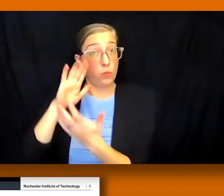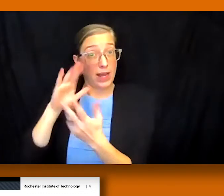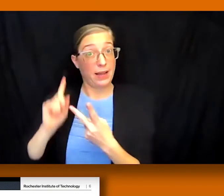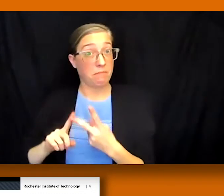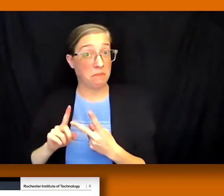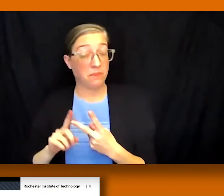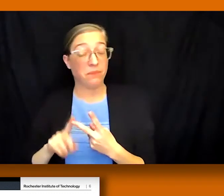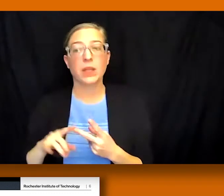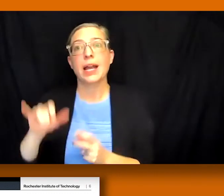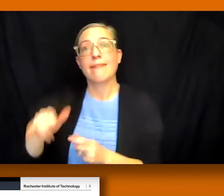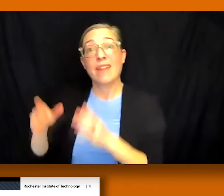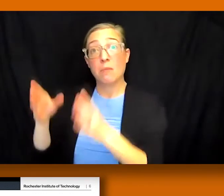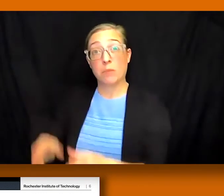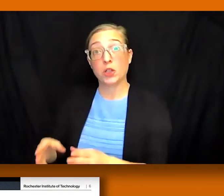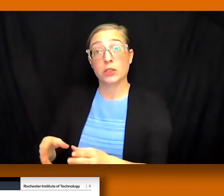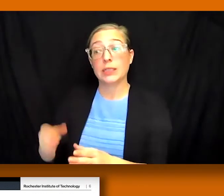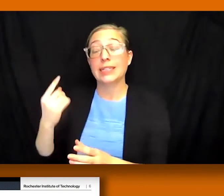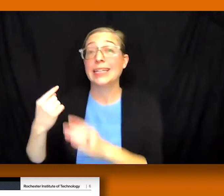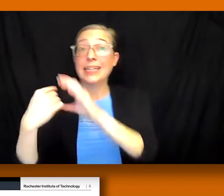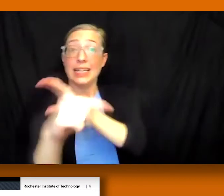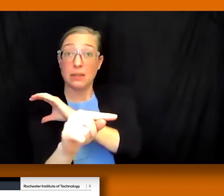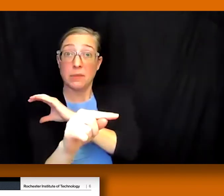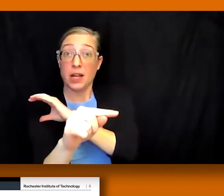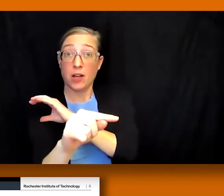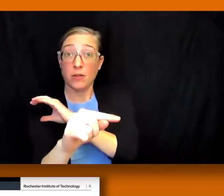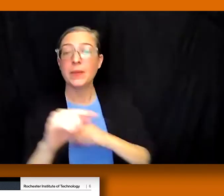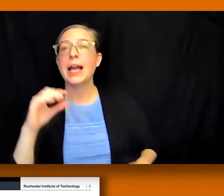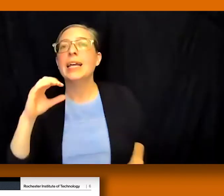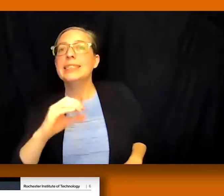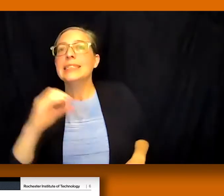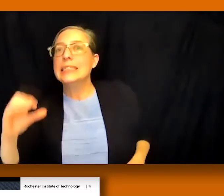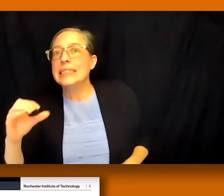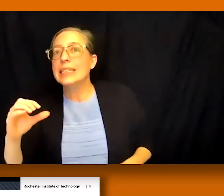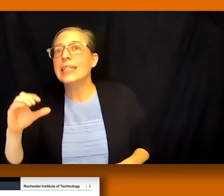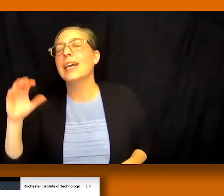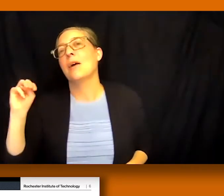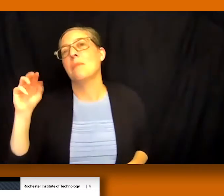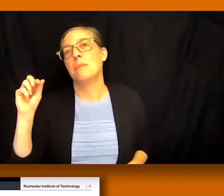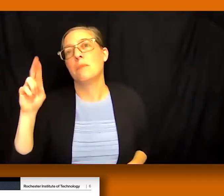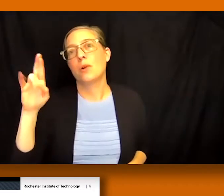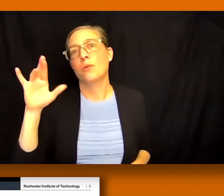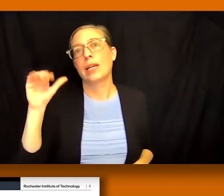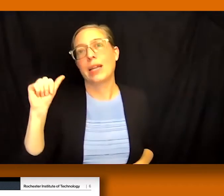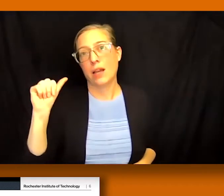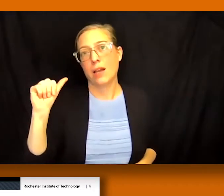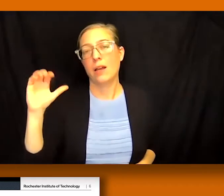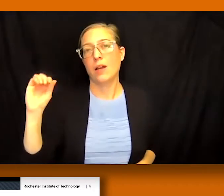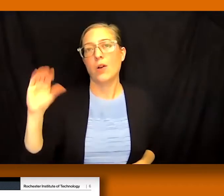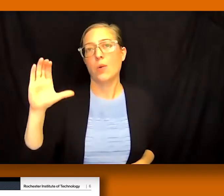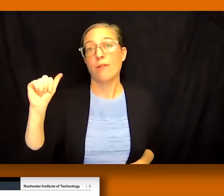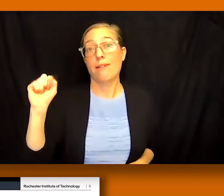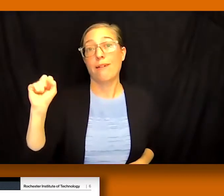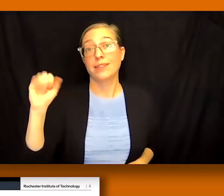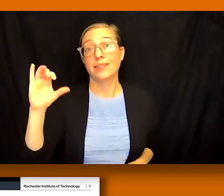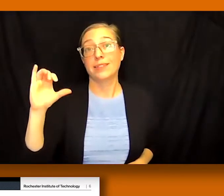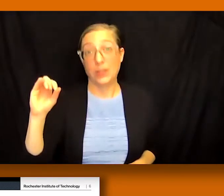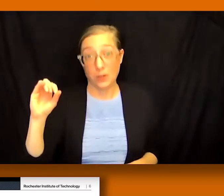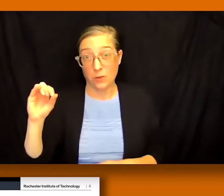and cc'ing Maria Ocasio in NTID, and she will provide me with the salary for that person.